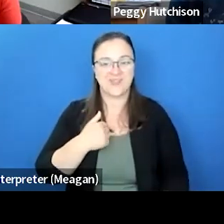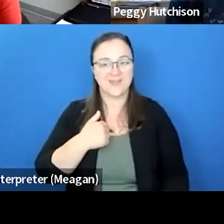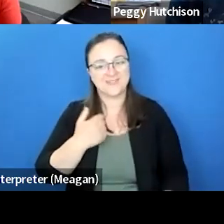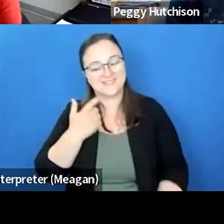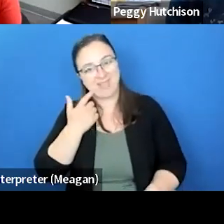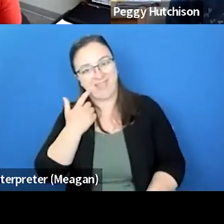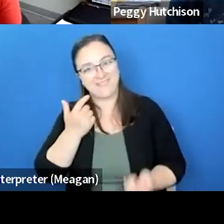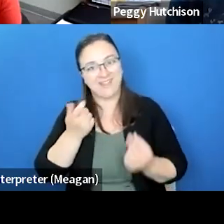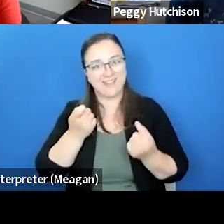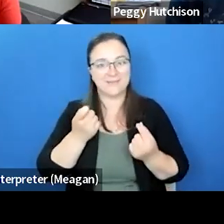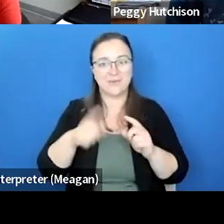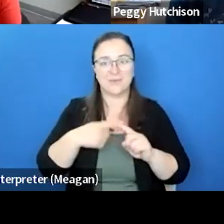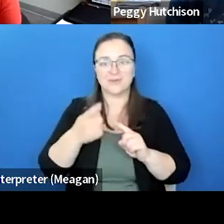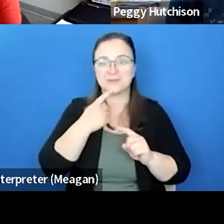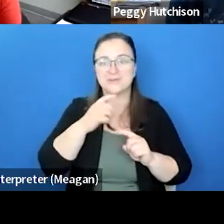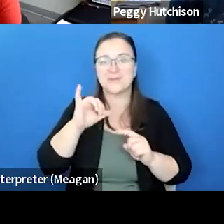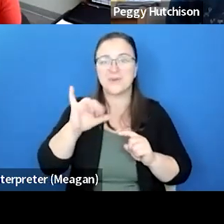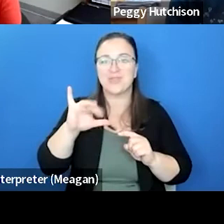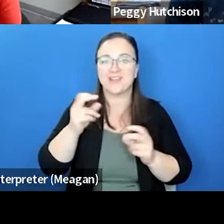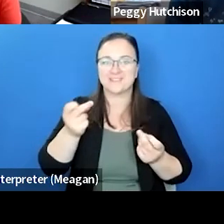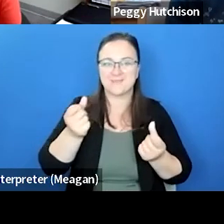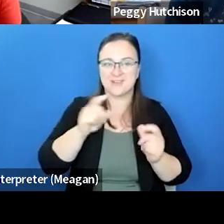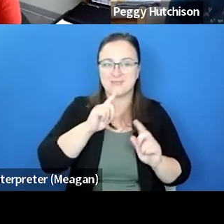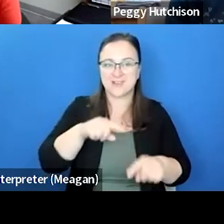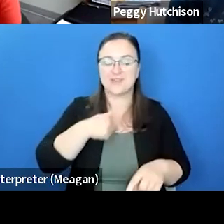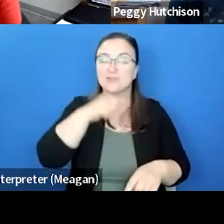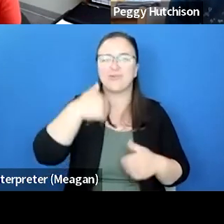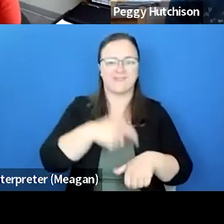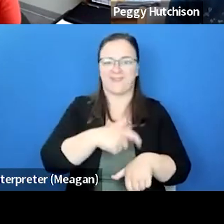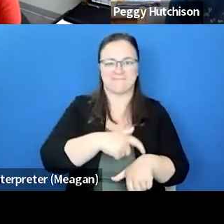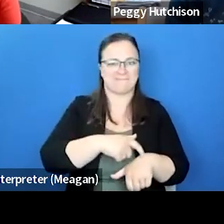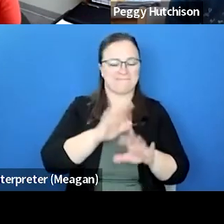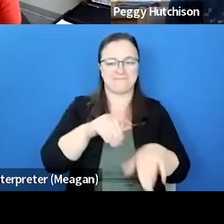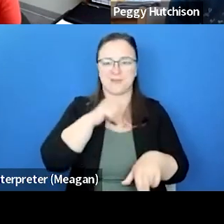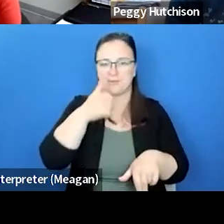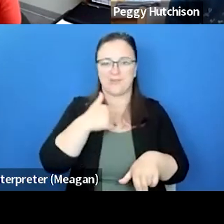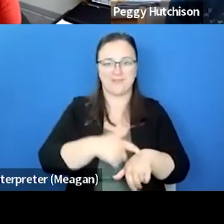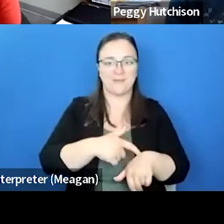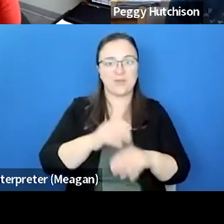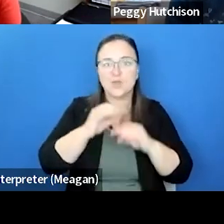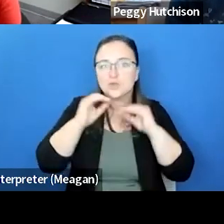as I heard you say like, oh sort of that immediate reaction is I don't have time for this, like there is no time to build in.